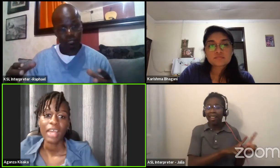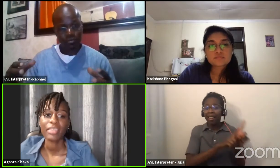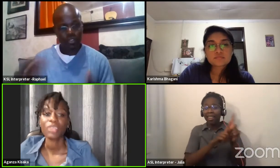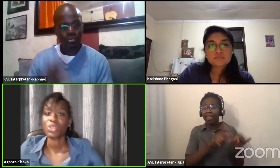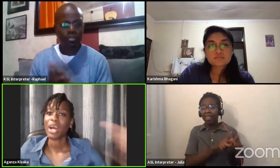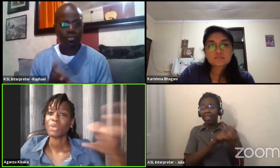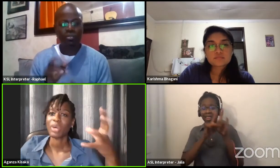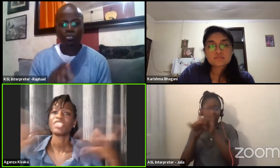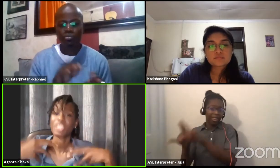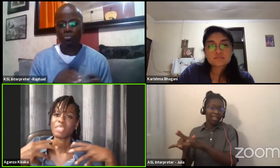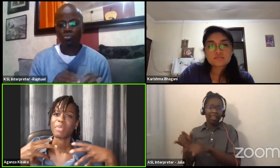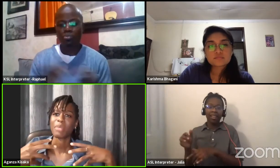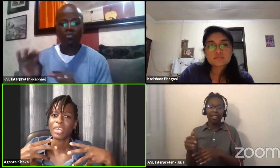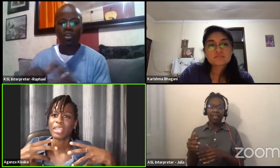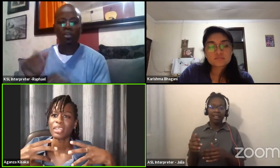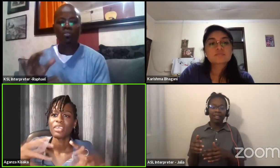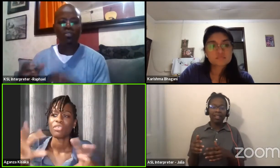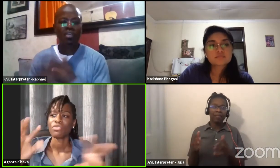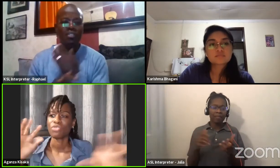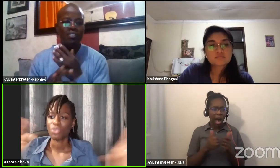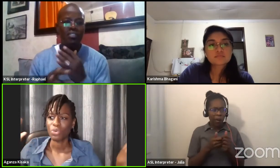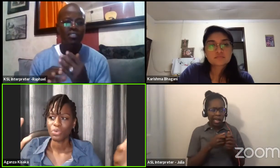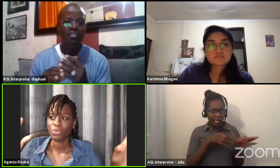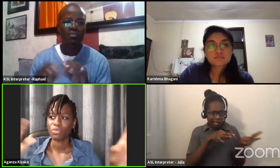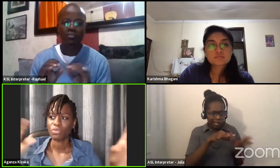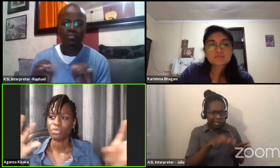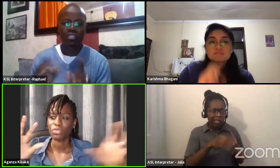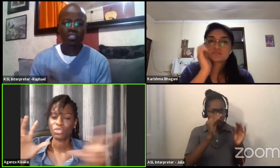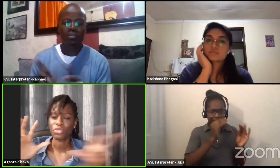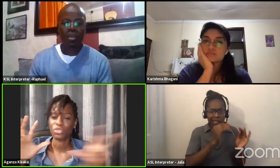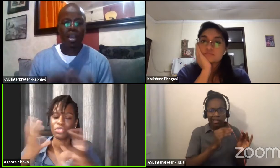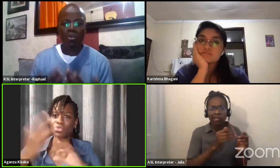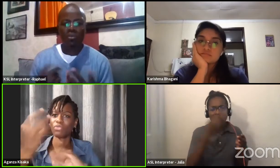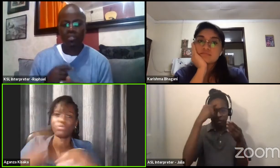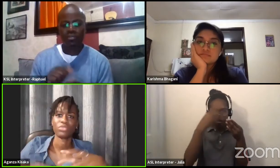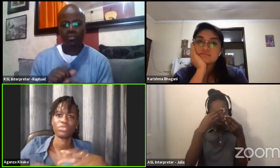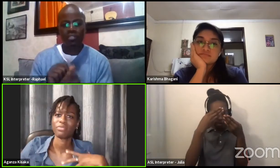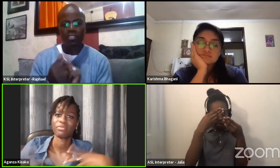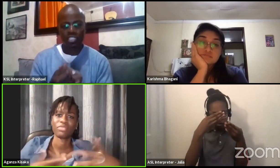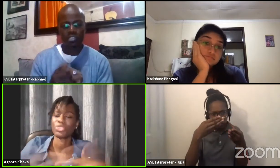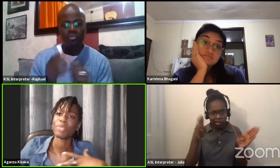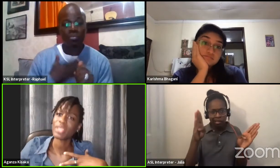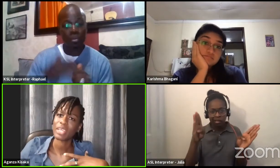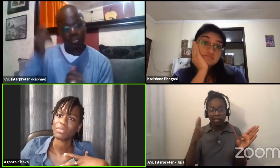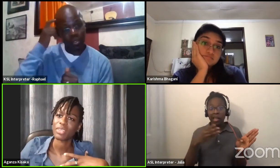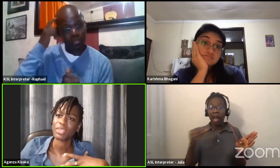And then also, how do I adjust my brain to communicate with you?